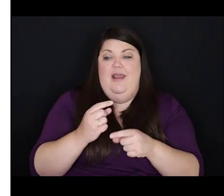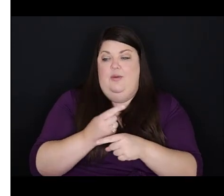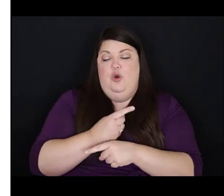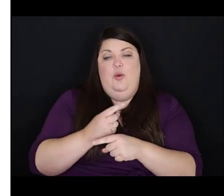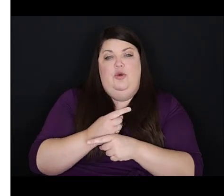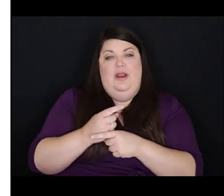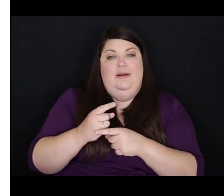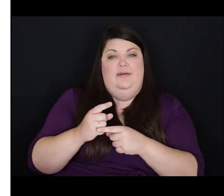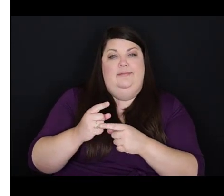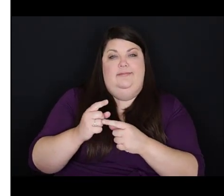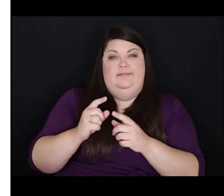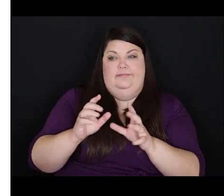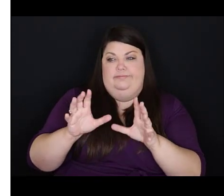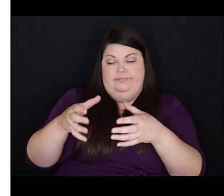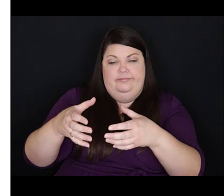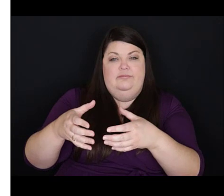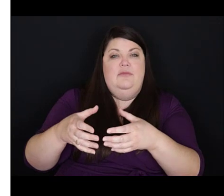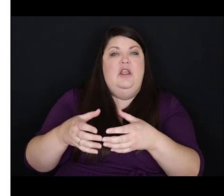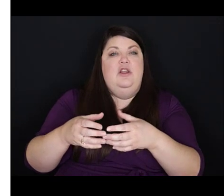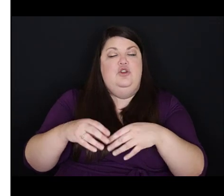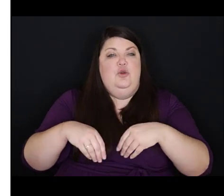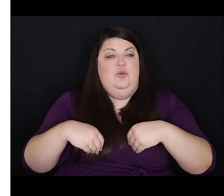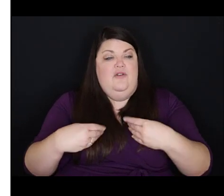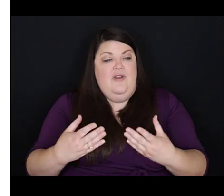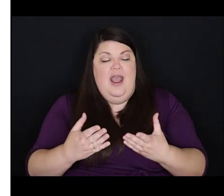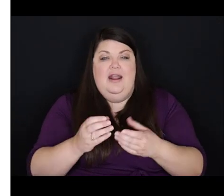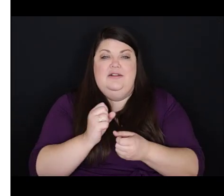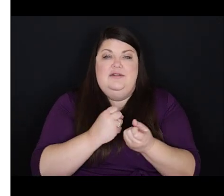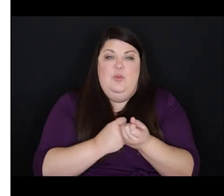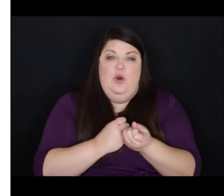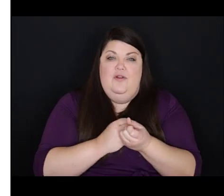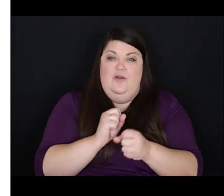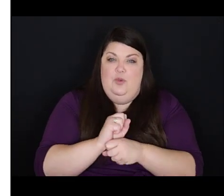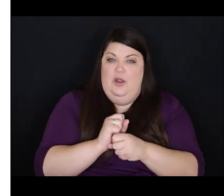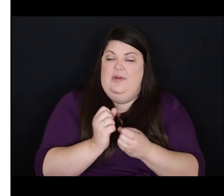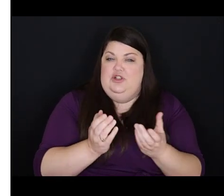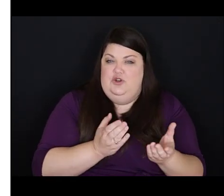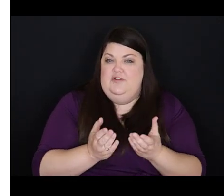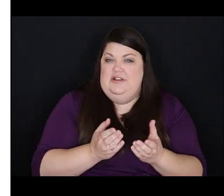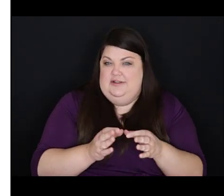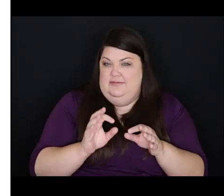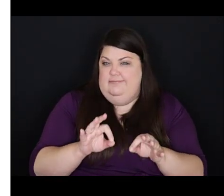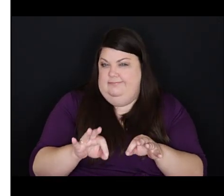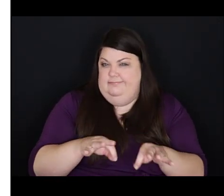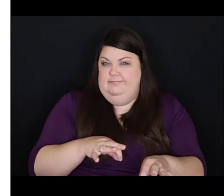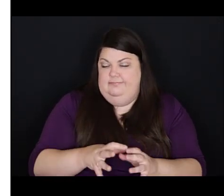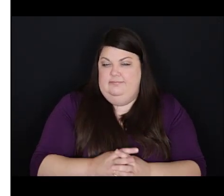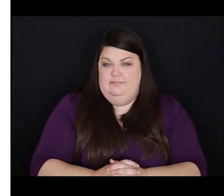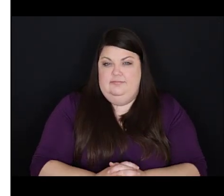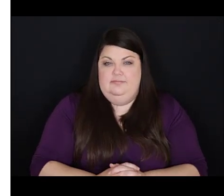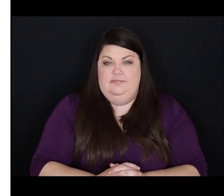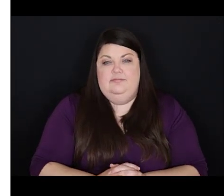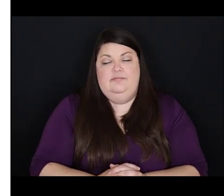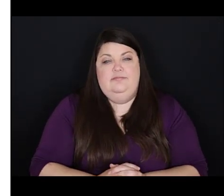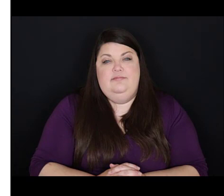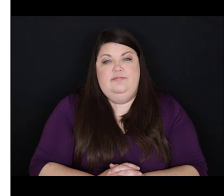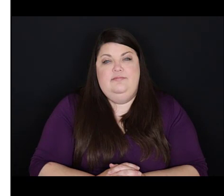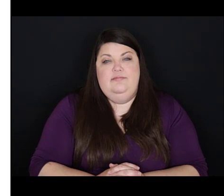to provide supported employment services. VR agencies must describe how they will